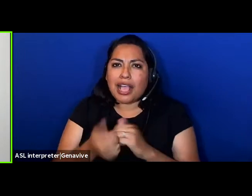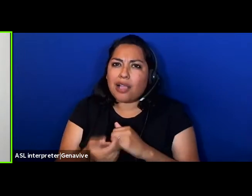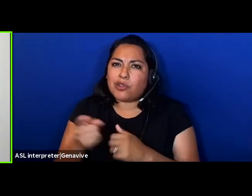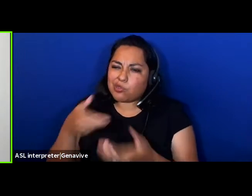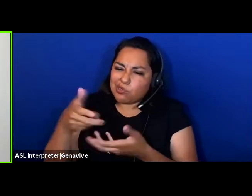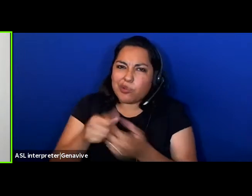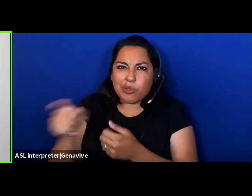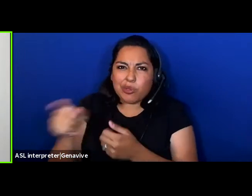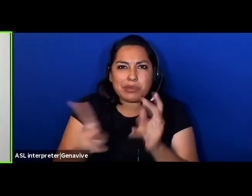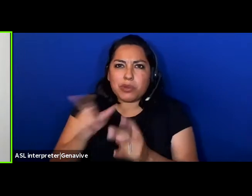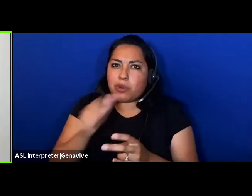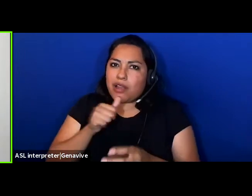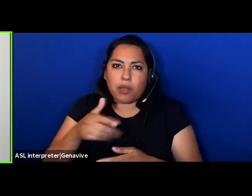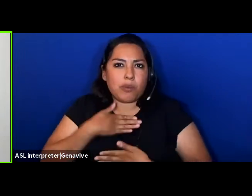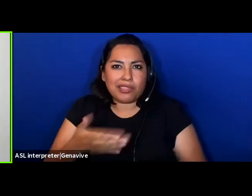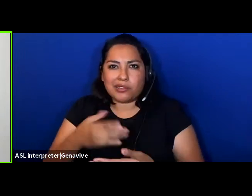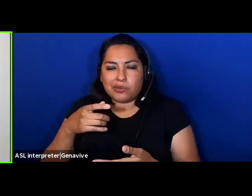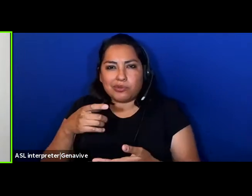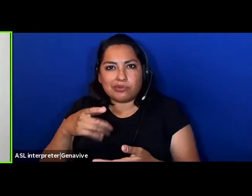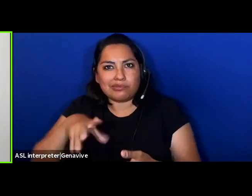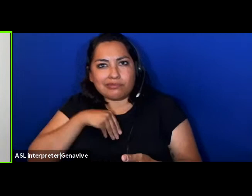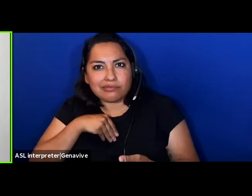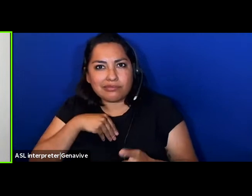I am not sure if you are talking about the difficult conversations around